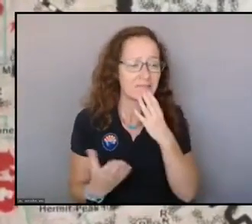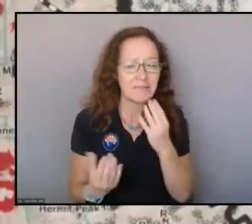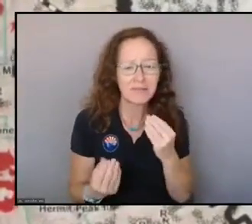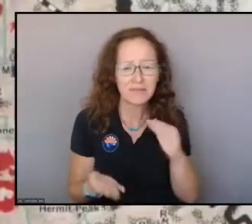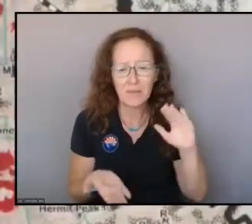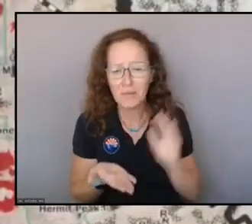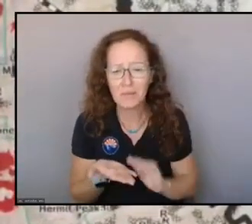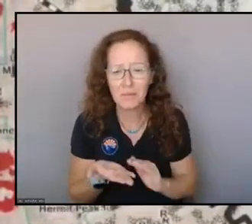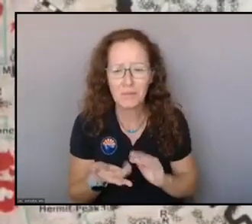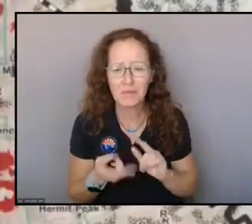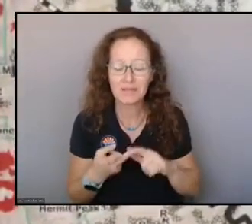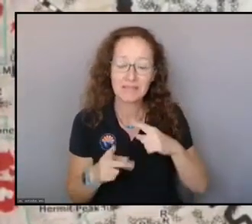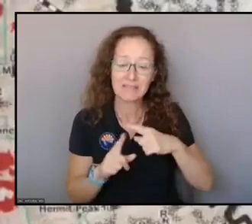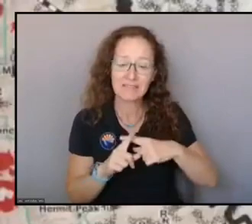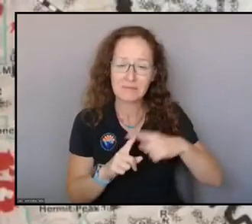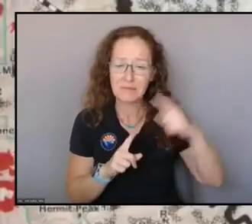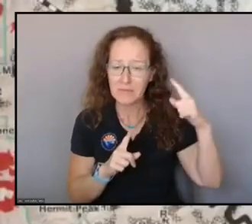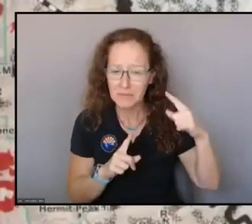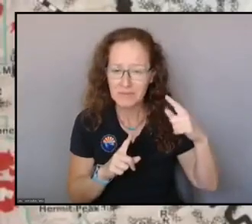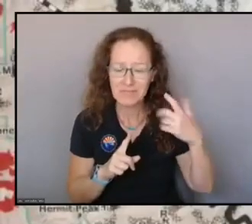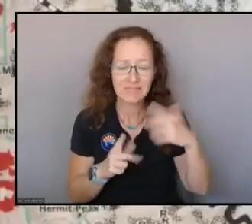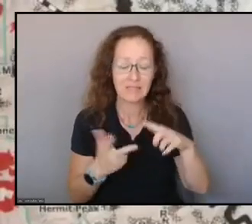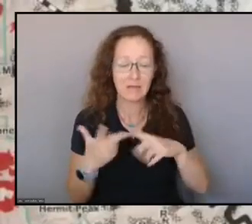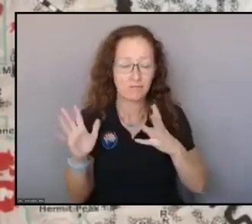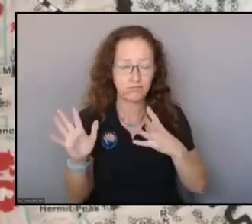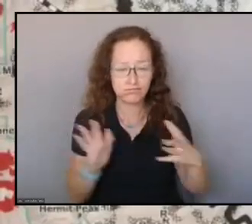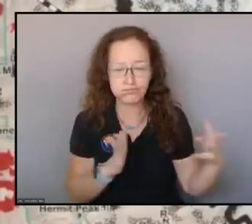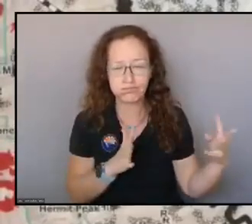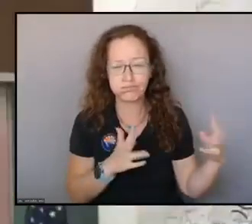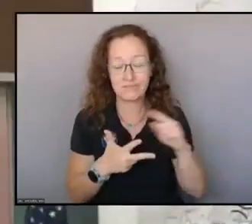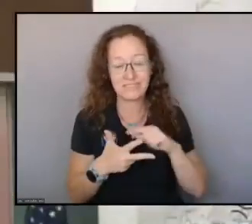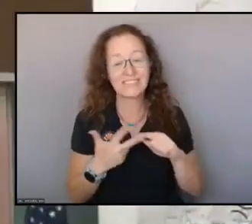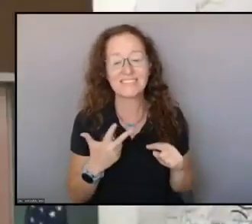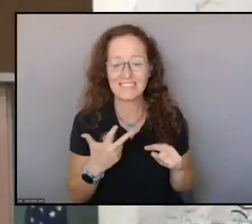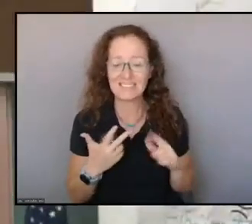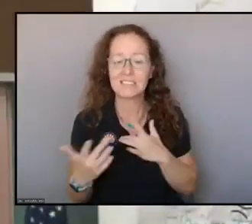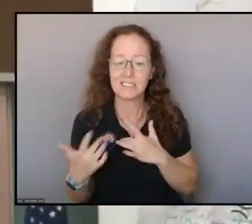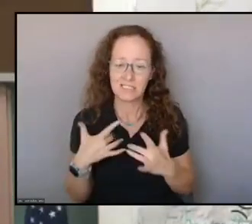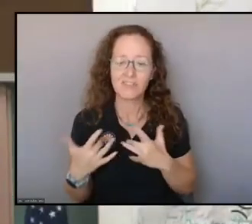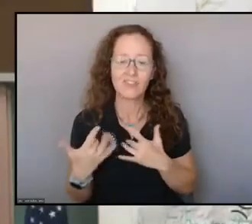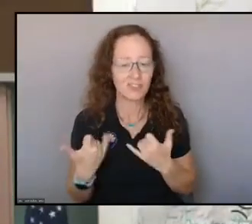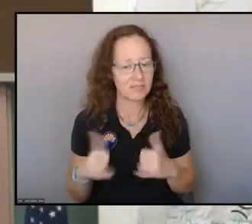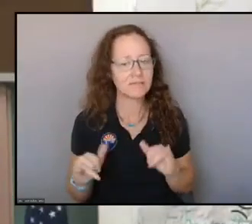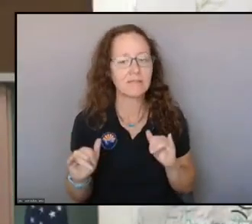LOWER RHs, HIGHER TEMPERATURES AND REALLY STRONG WINDS. SO THAT IS A CONCERN FOR US.